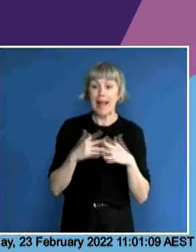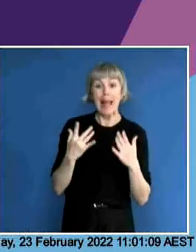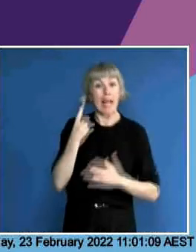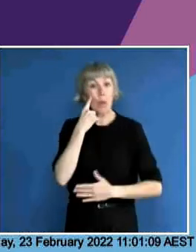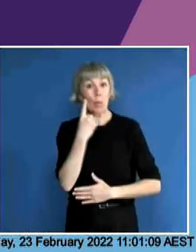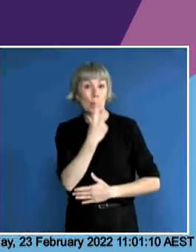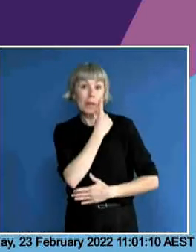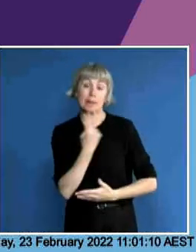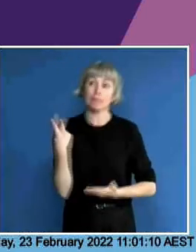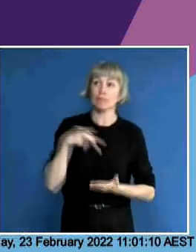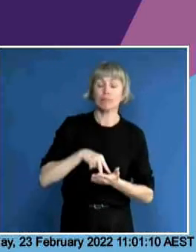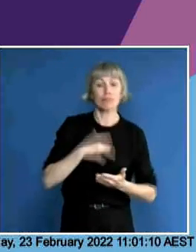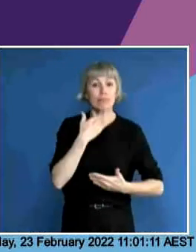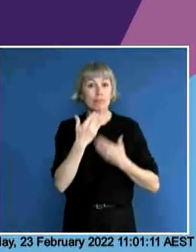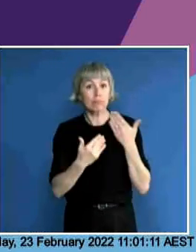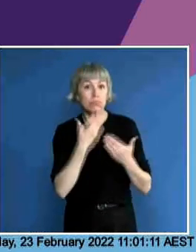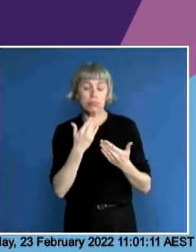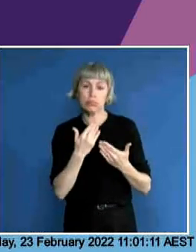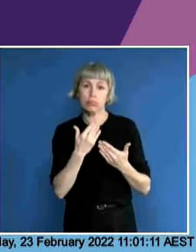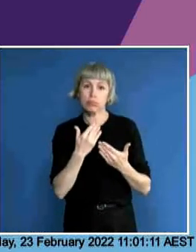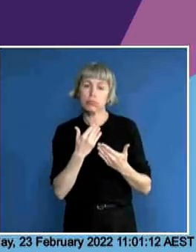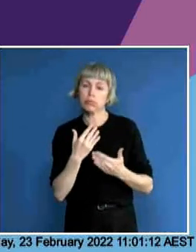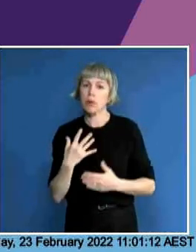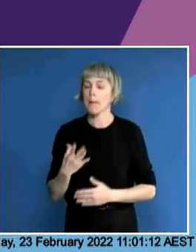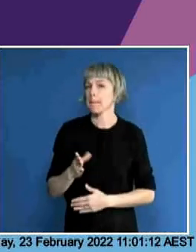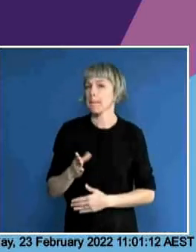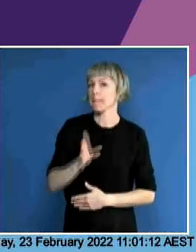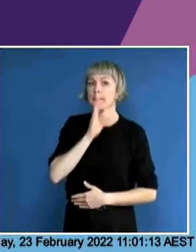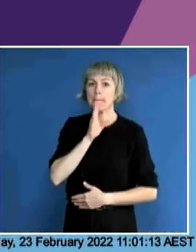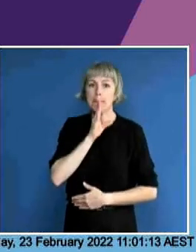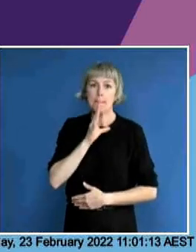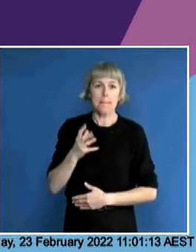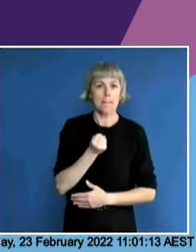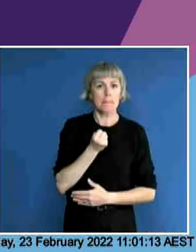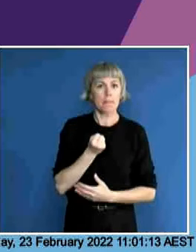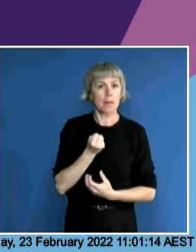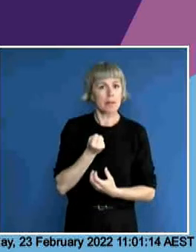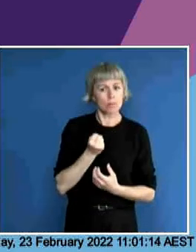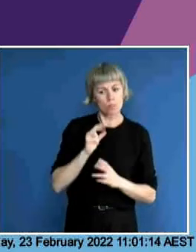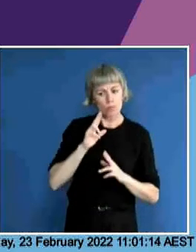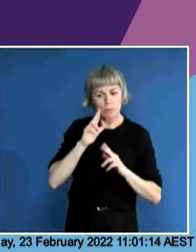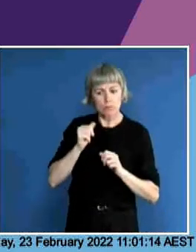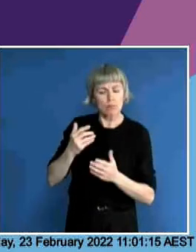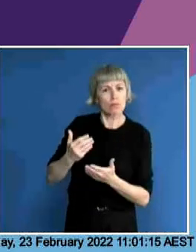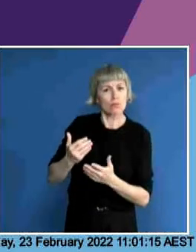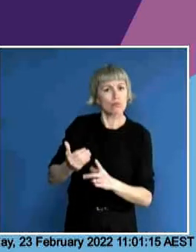In particular, I want to draw attention to section 6M of the Act which provides as